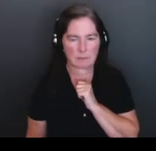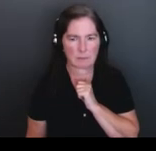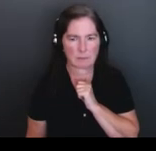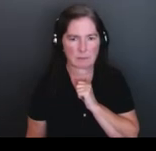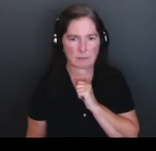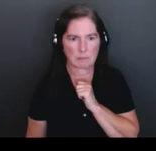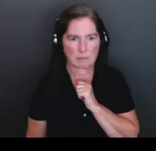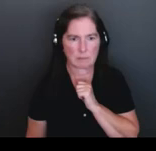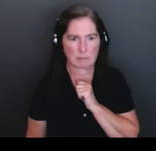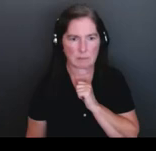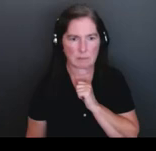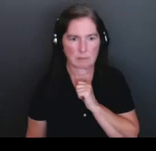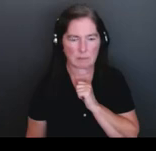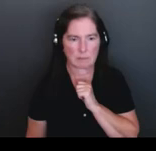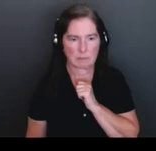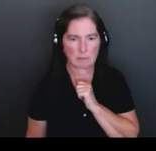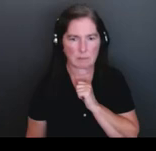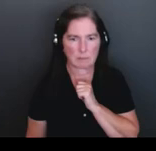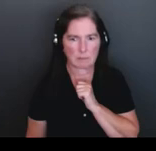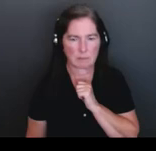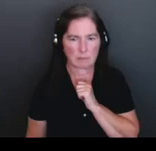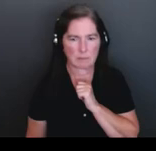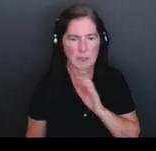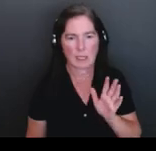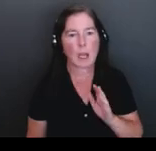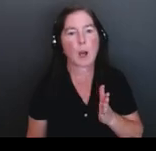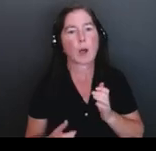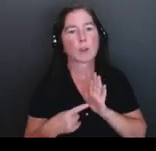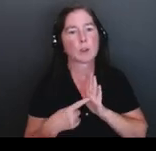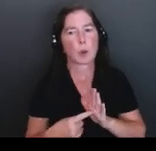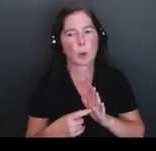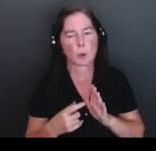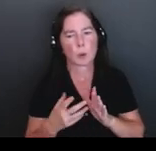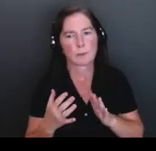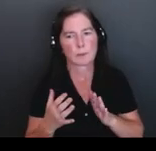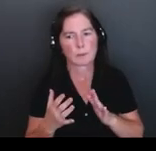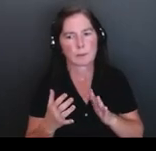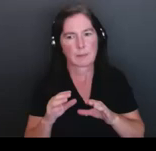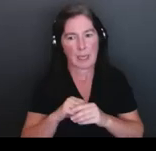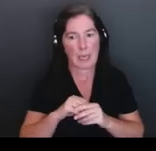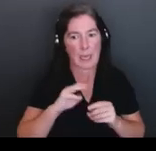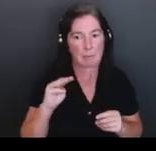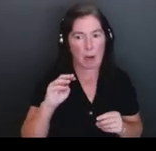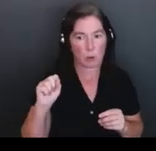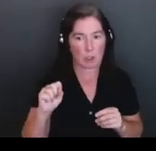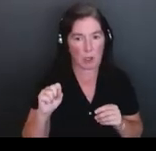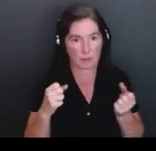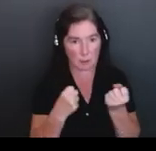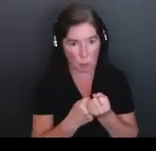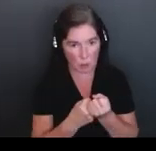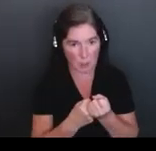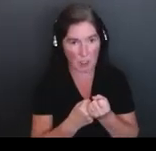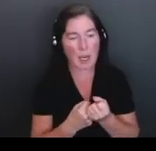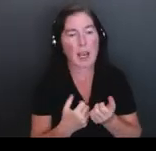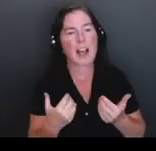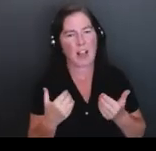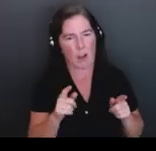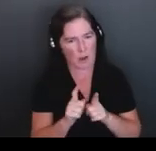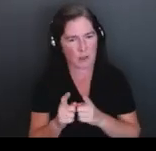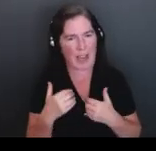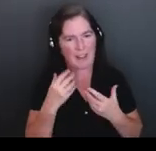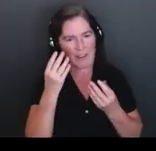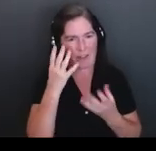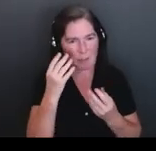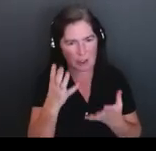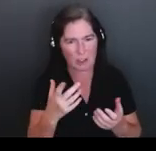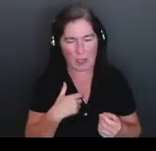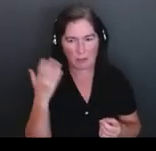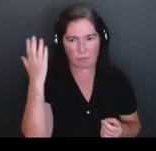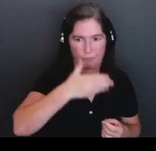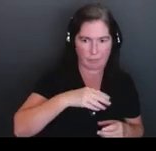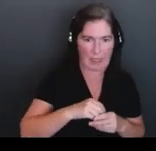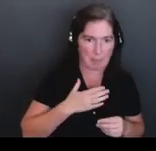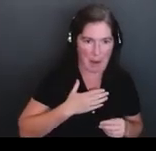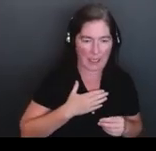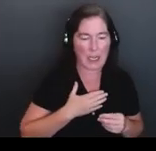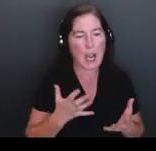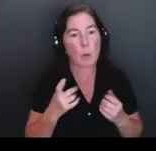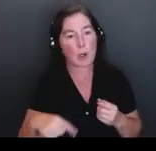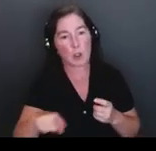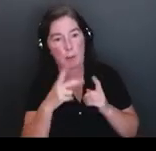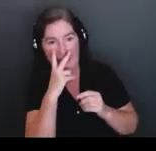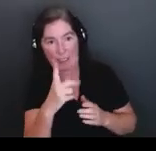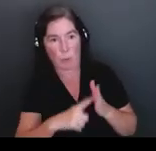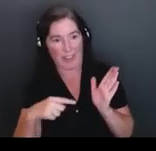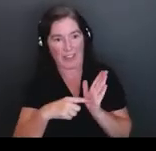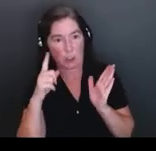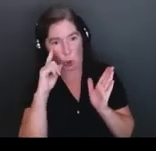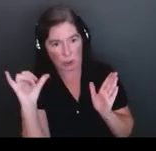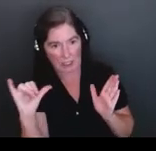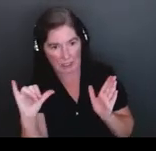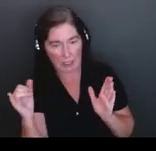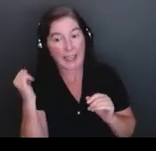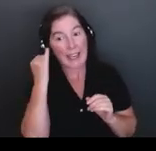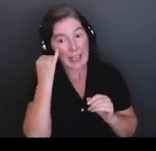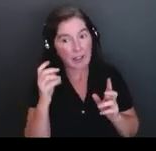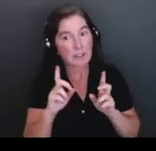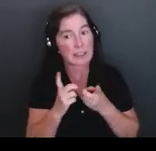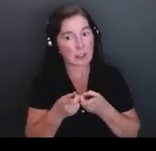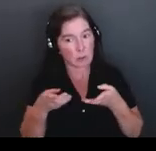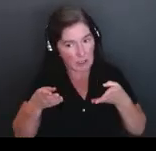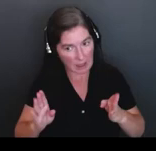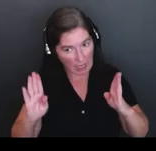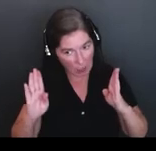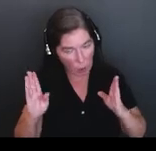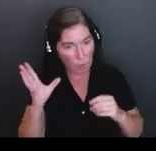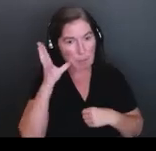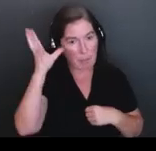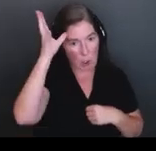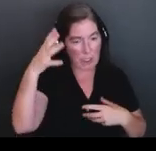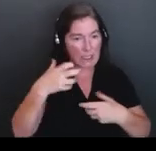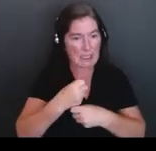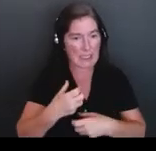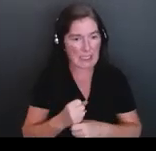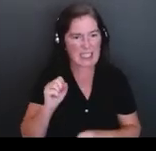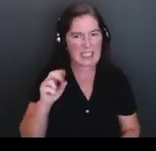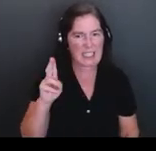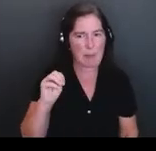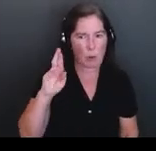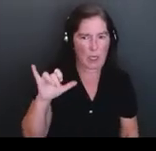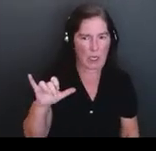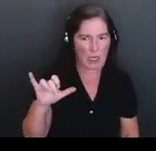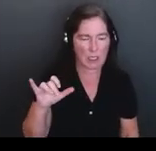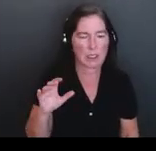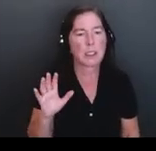So the - - .